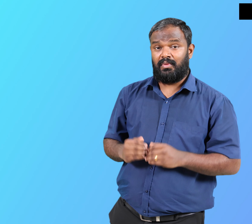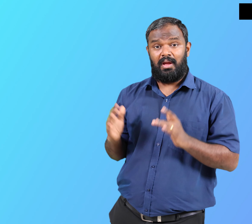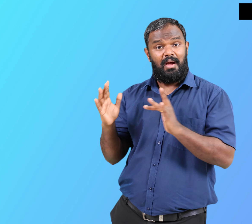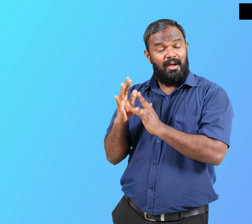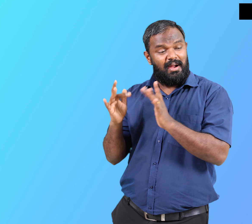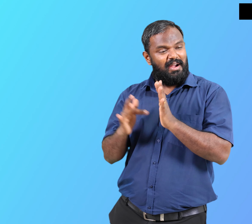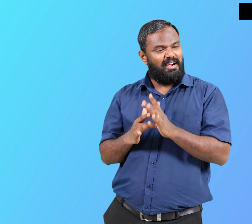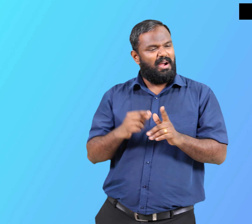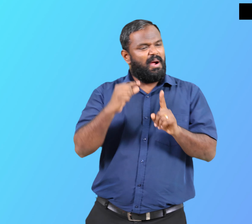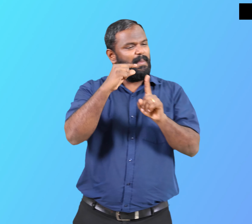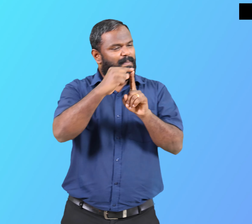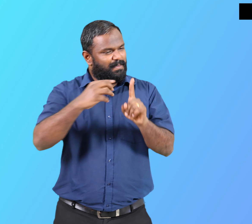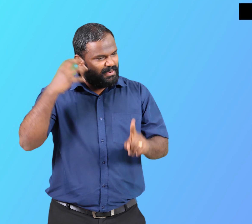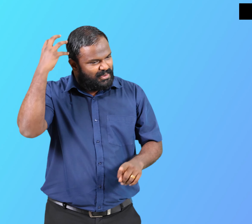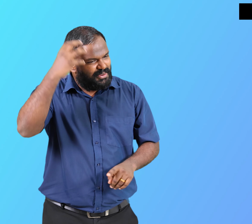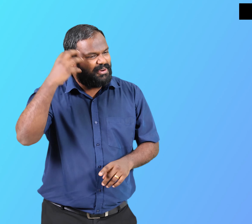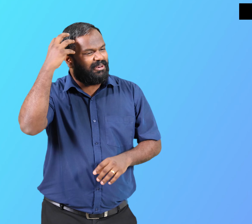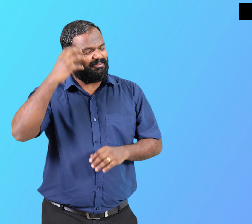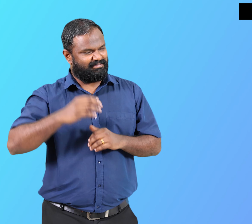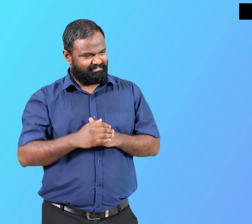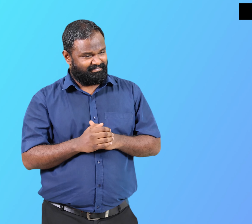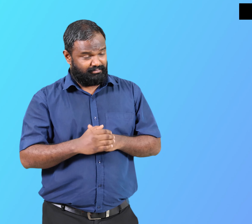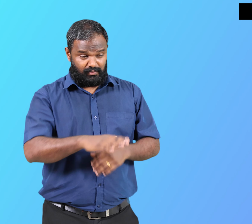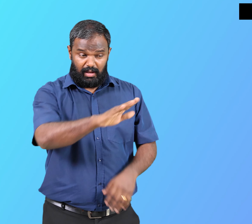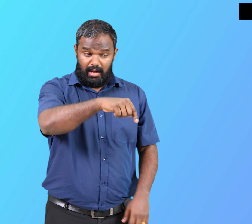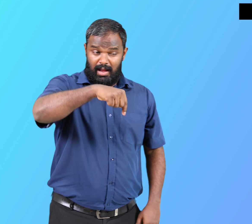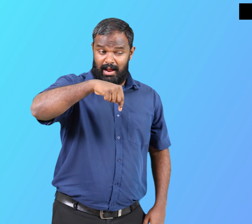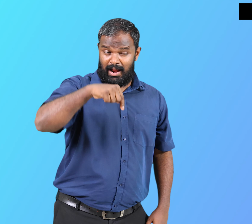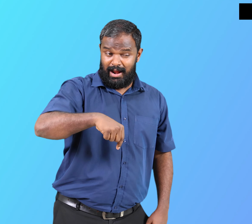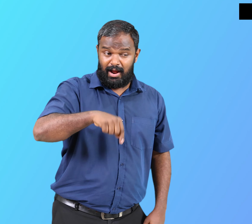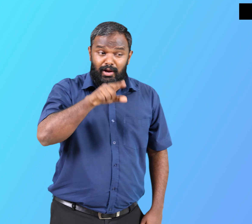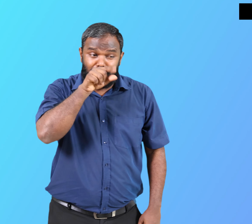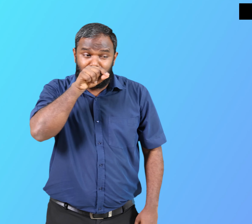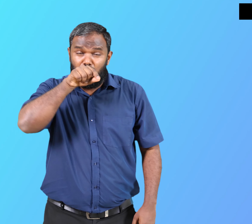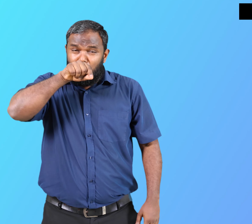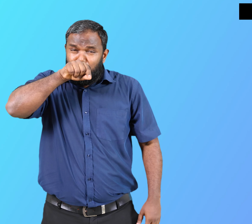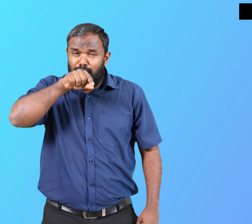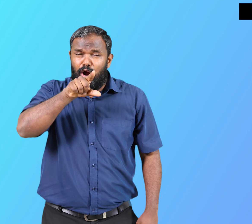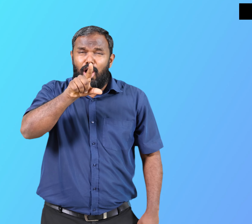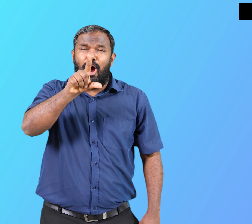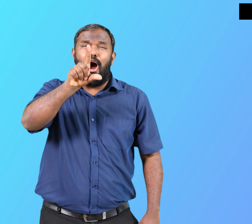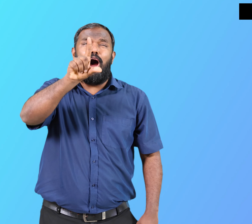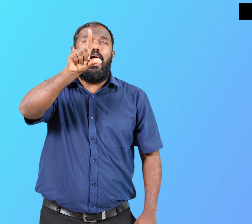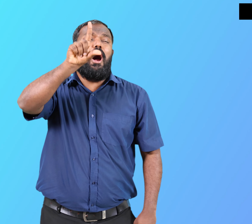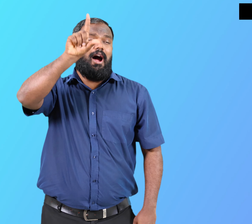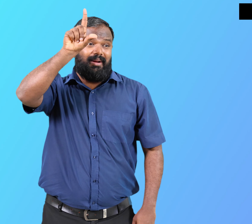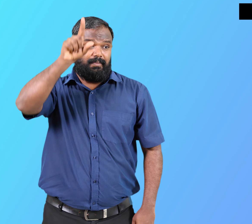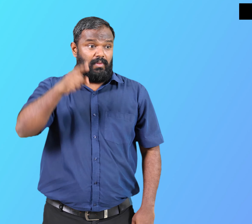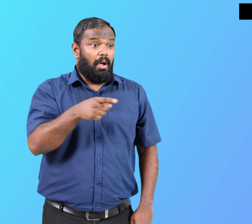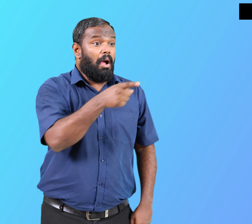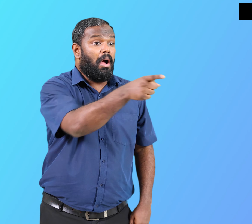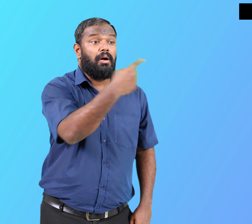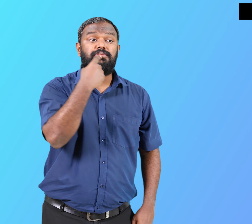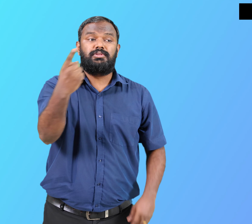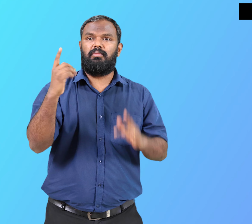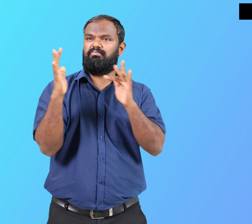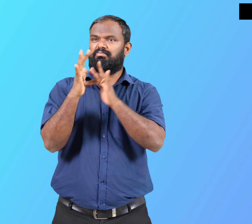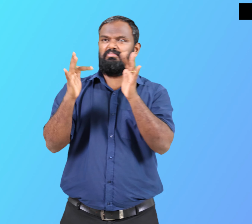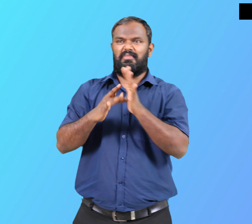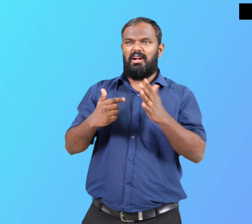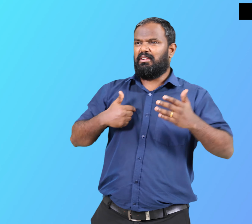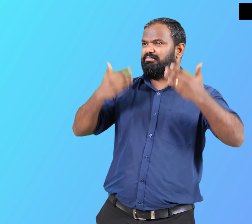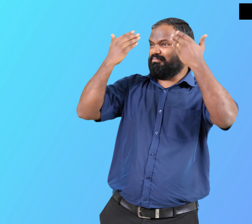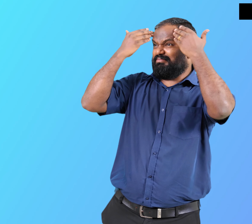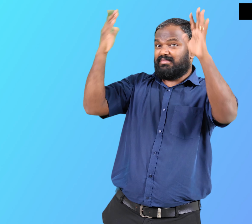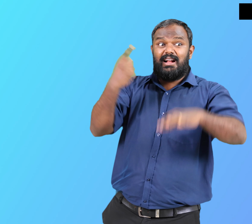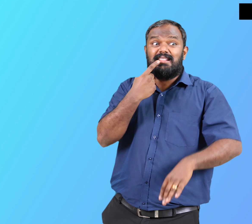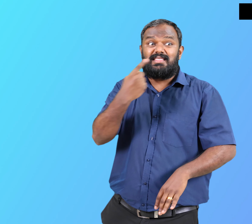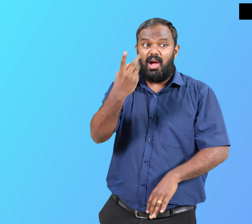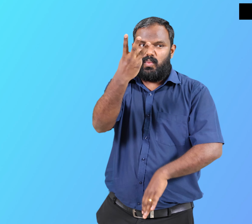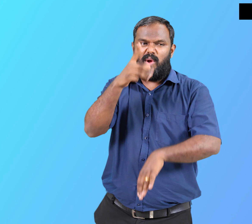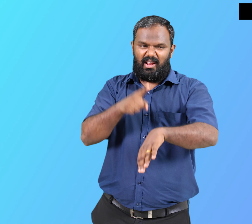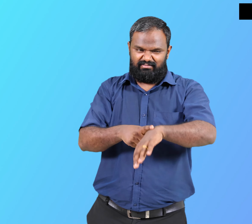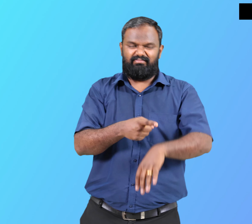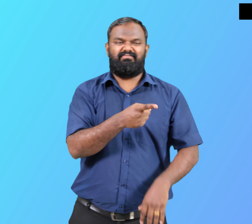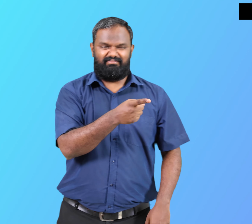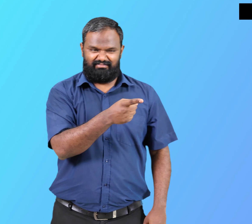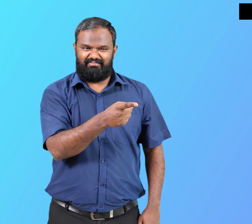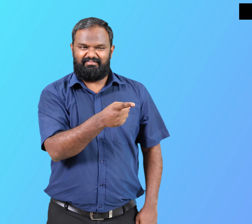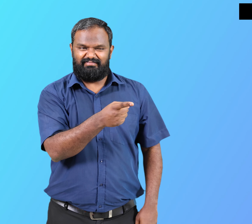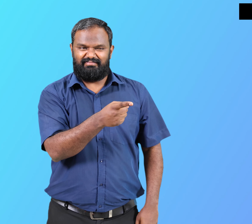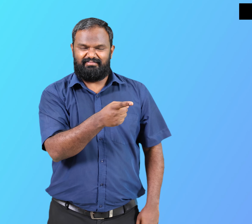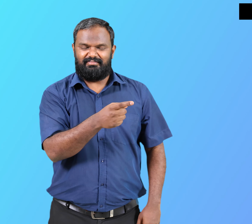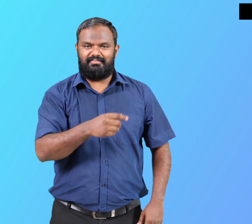But Jesus said, “Peter, before the cockerel crows tomorrow morning, you will say you don’t know me. You will say this three times.”